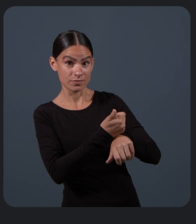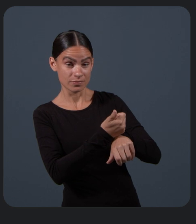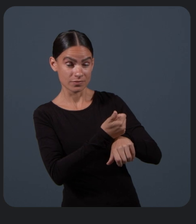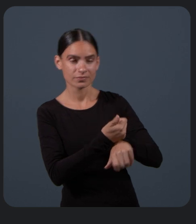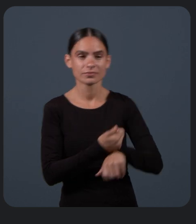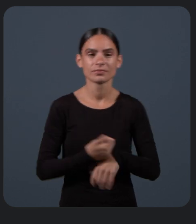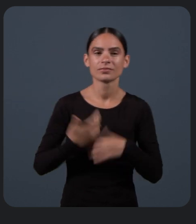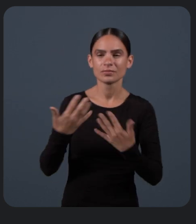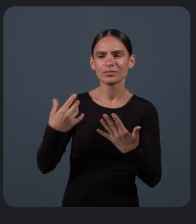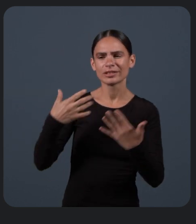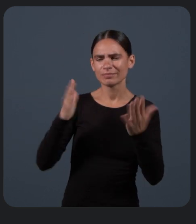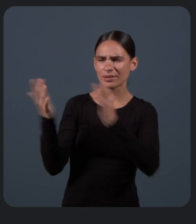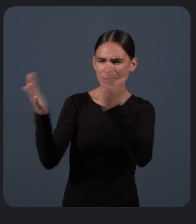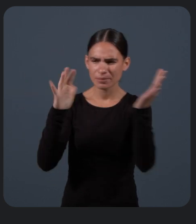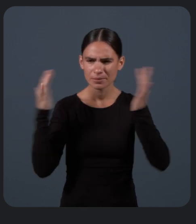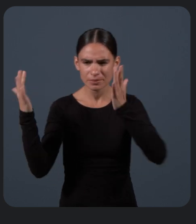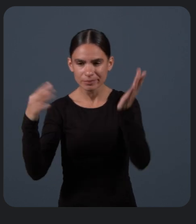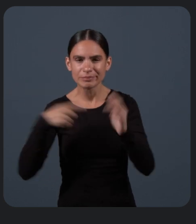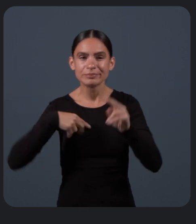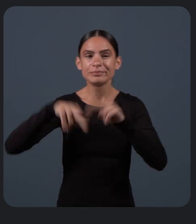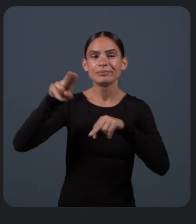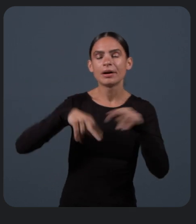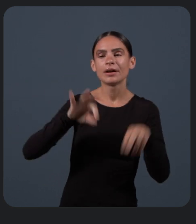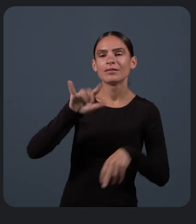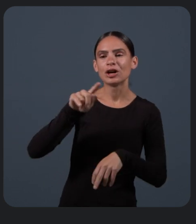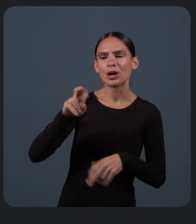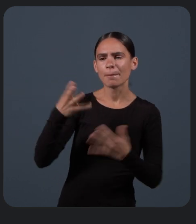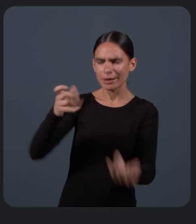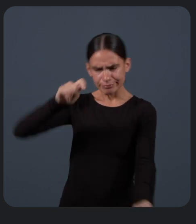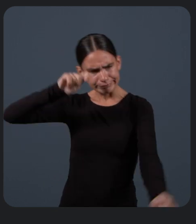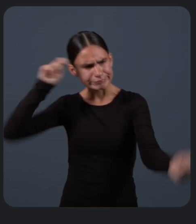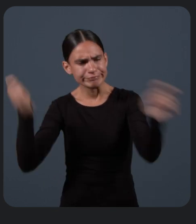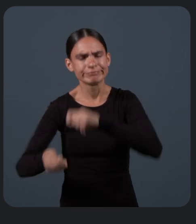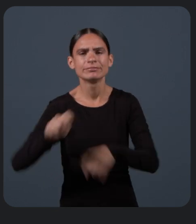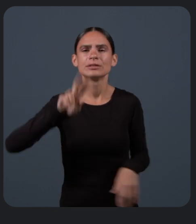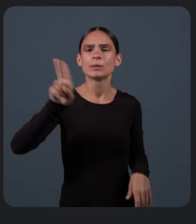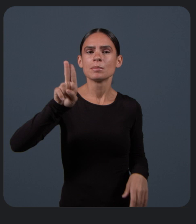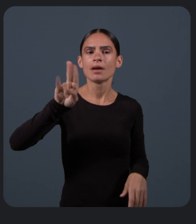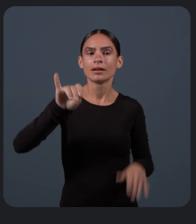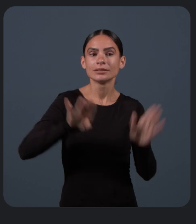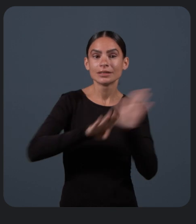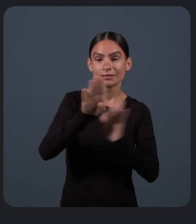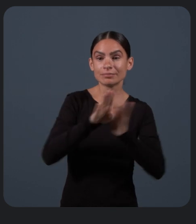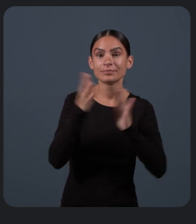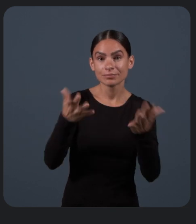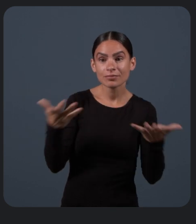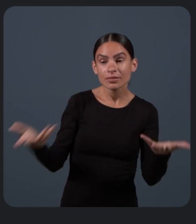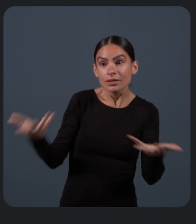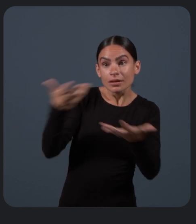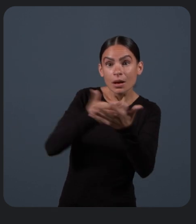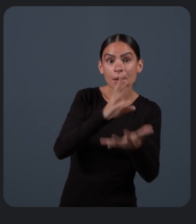We built Flutter to revolutionize UI development. We're combining the web's iterative development model